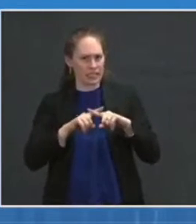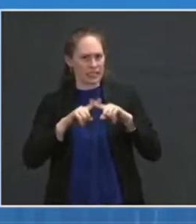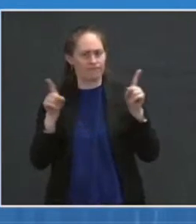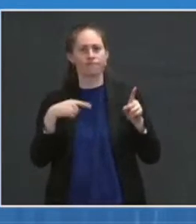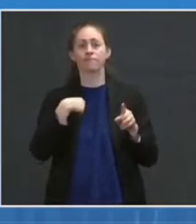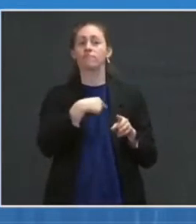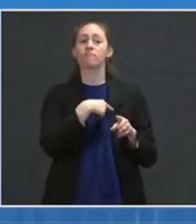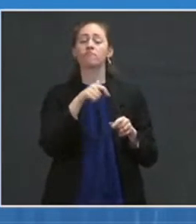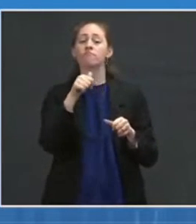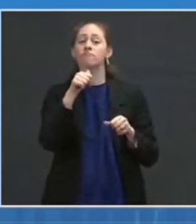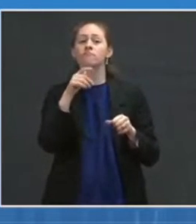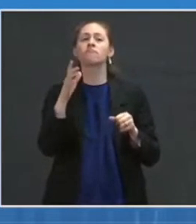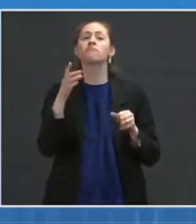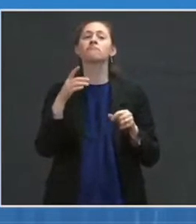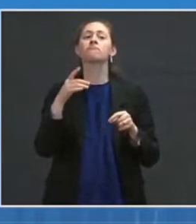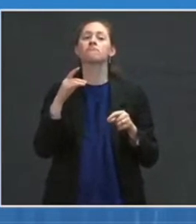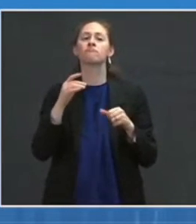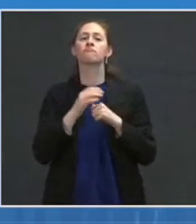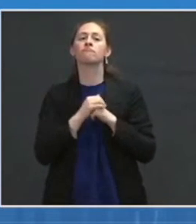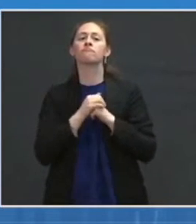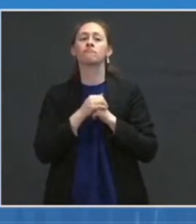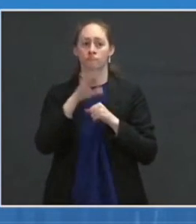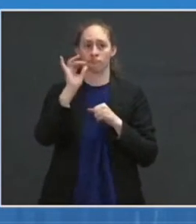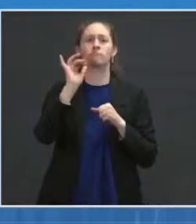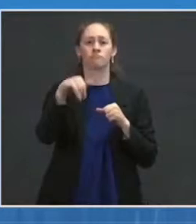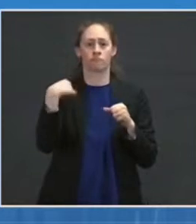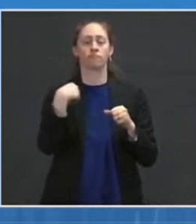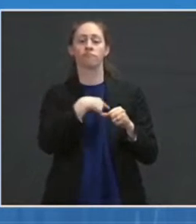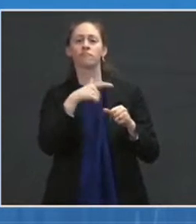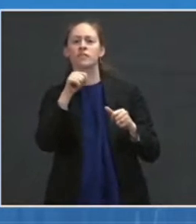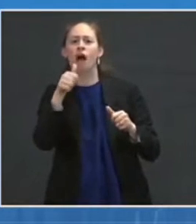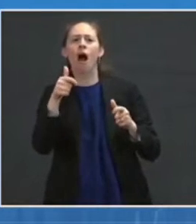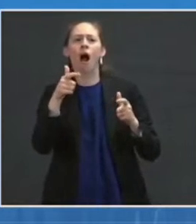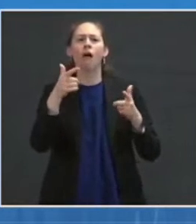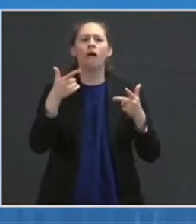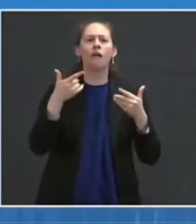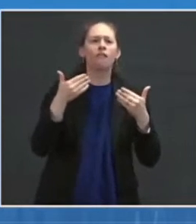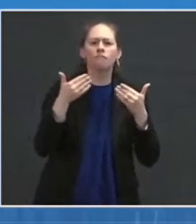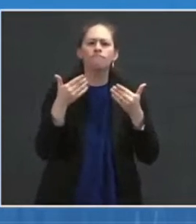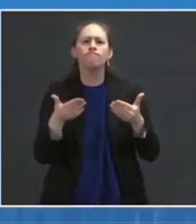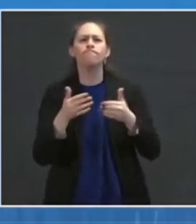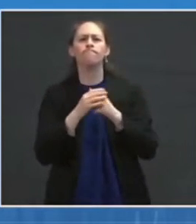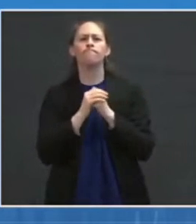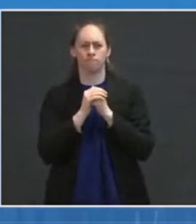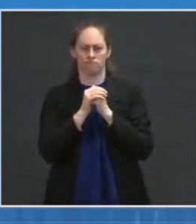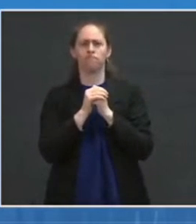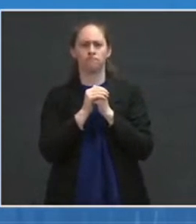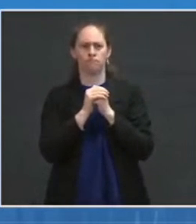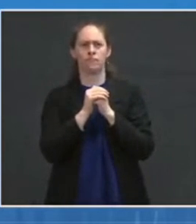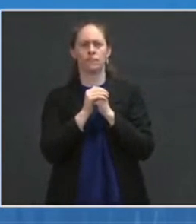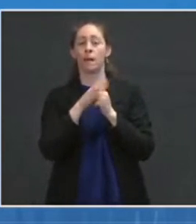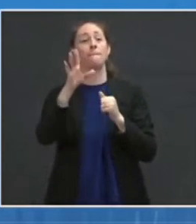WHAT IS CALLED A NONINFERIORITY